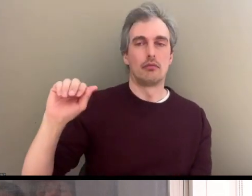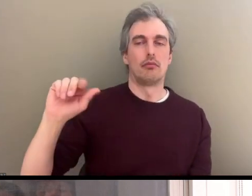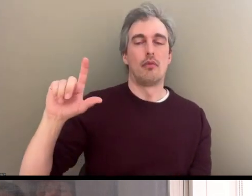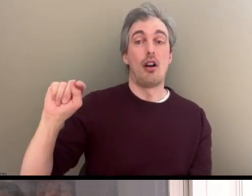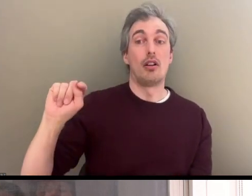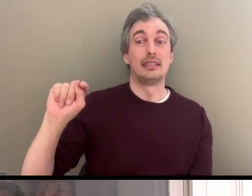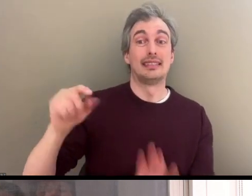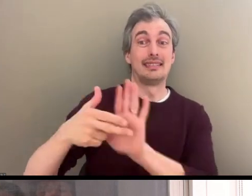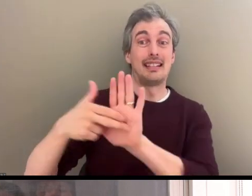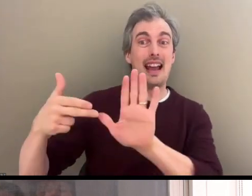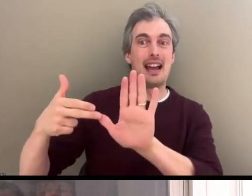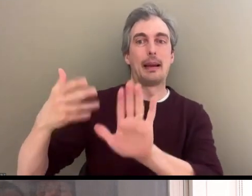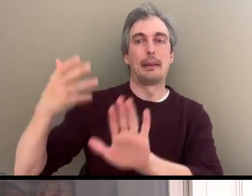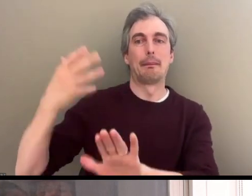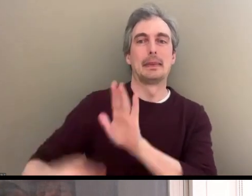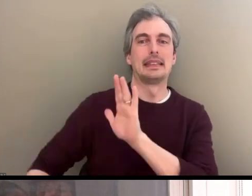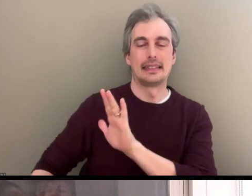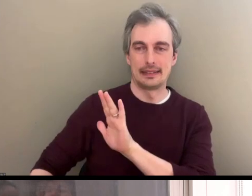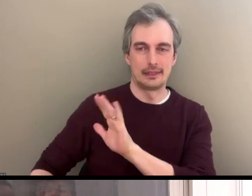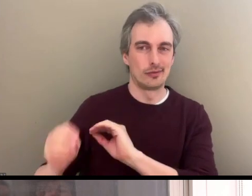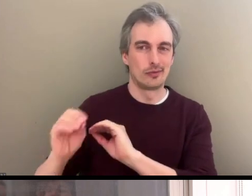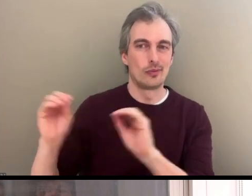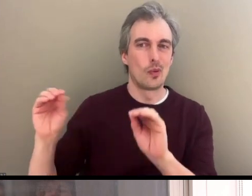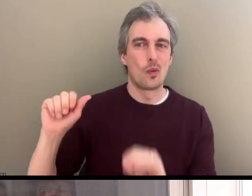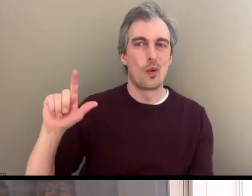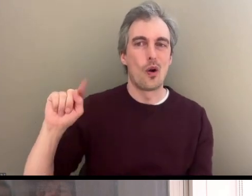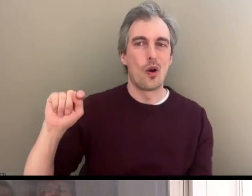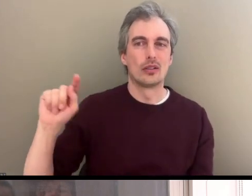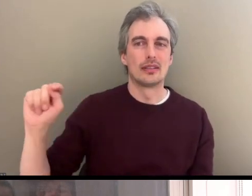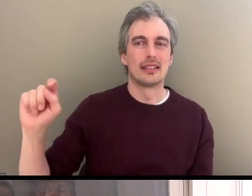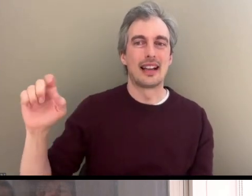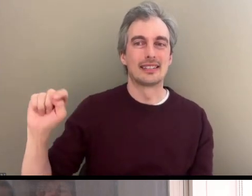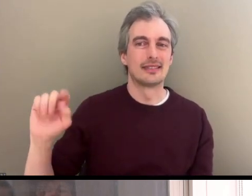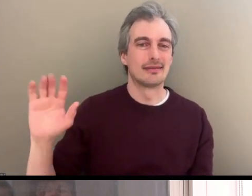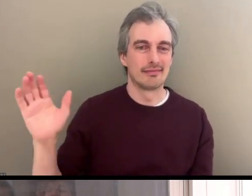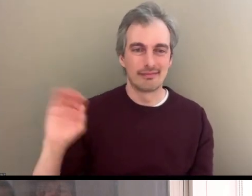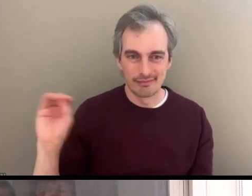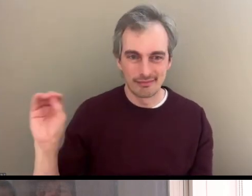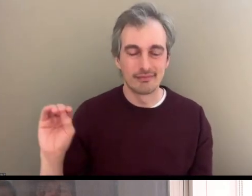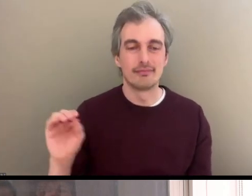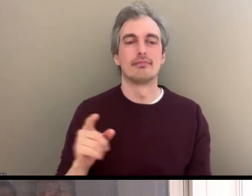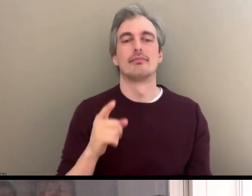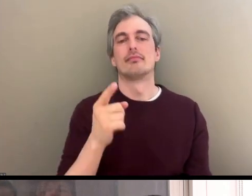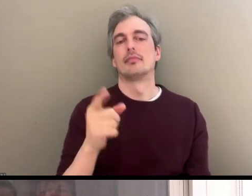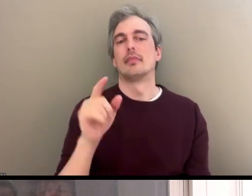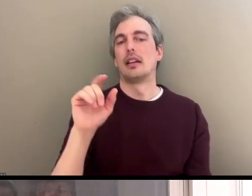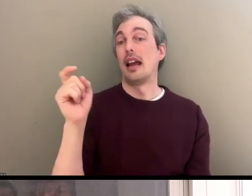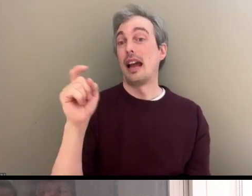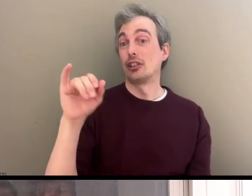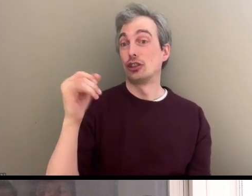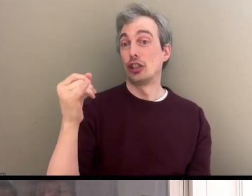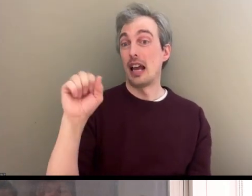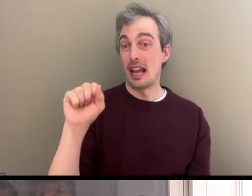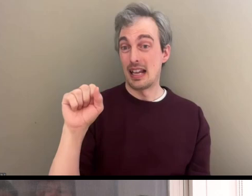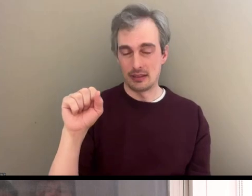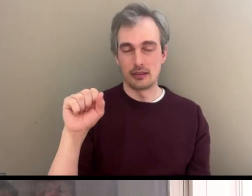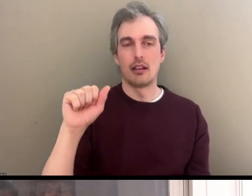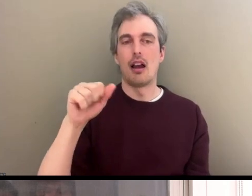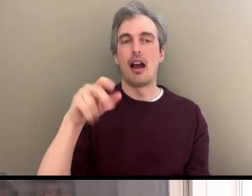This is a Next.js application. And a little fun fact about Next.js is that they built this plugin within their